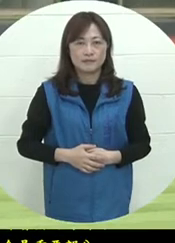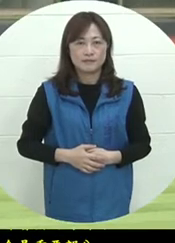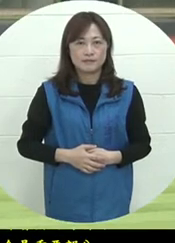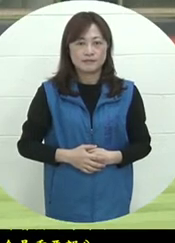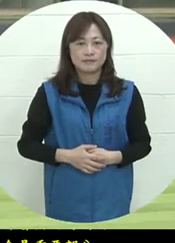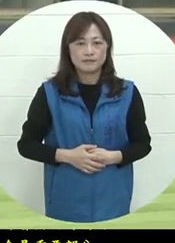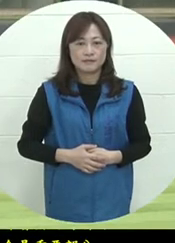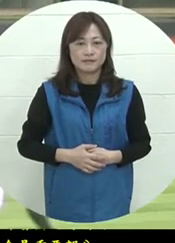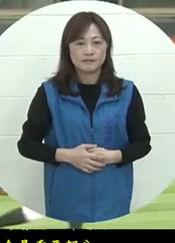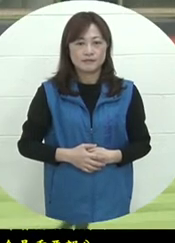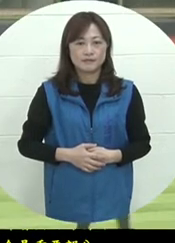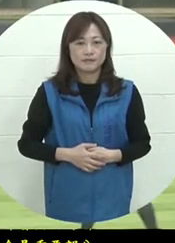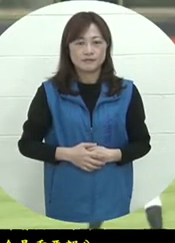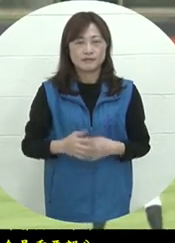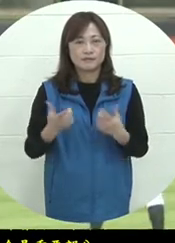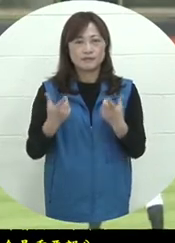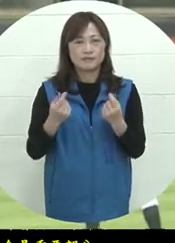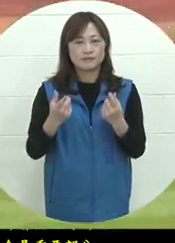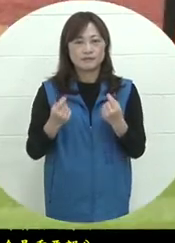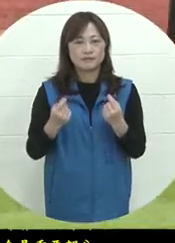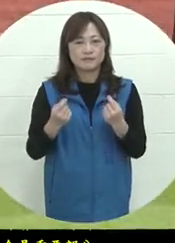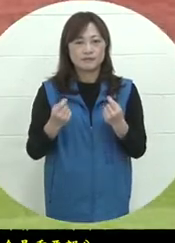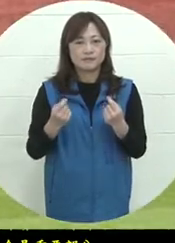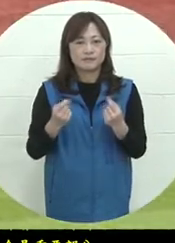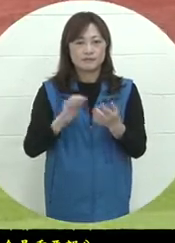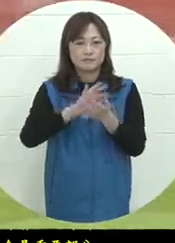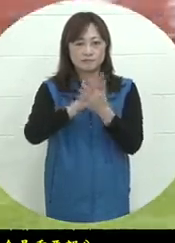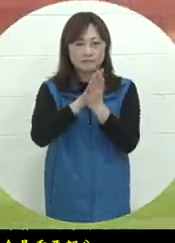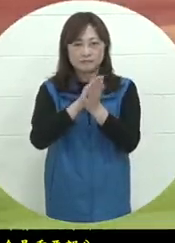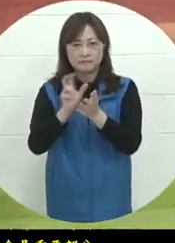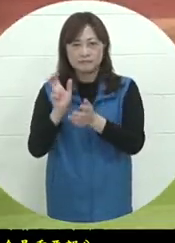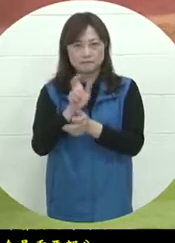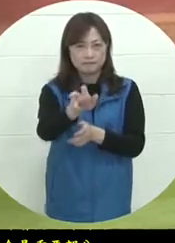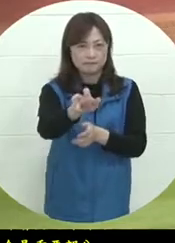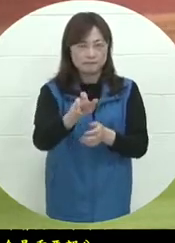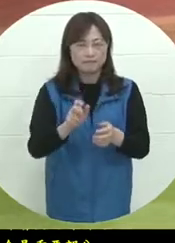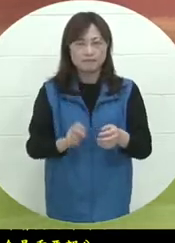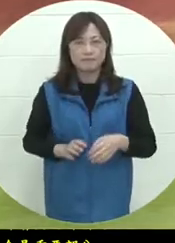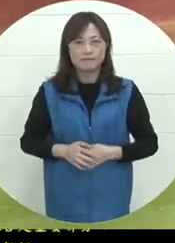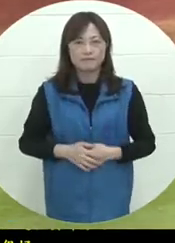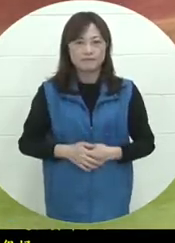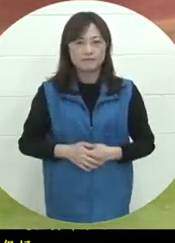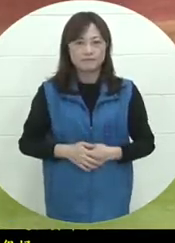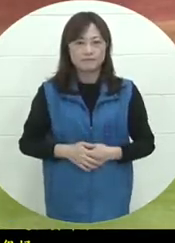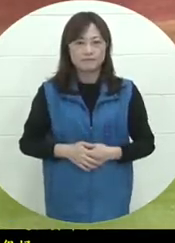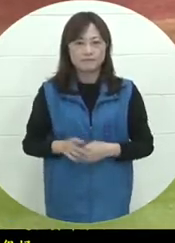good. It's another change ball that comes directly in the middle . The batter chose to look at this ball